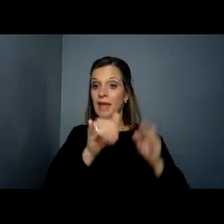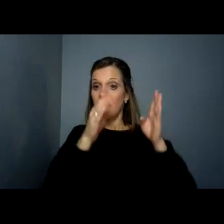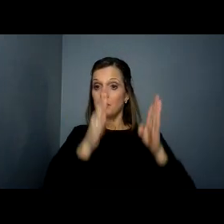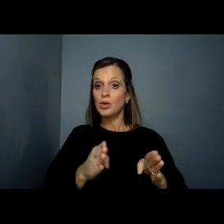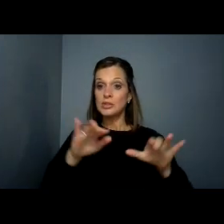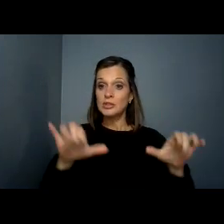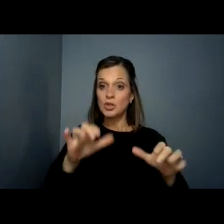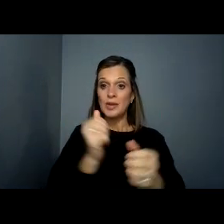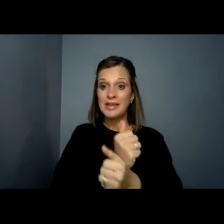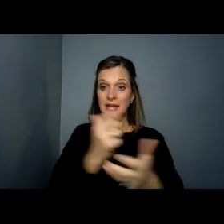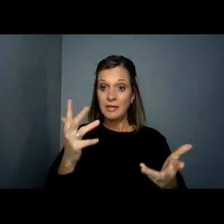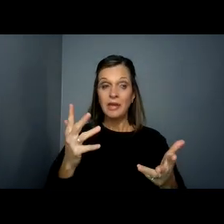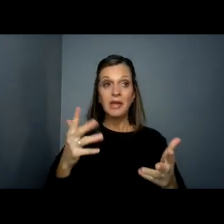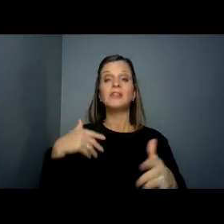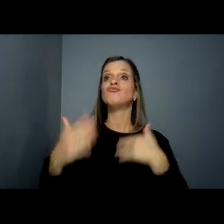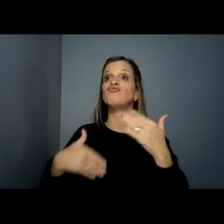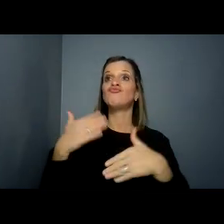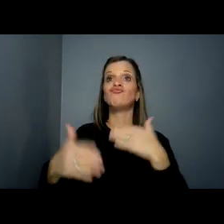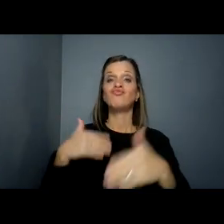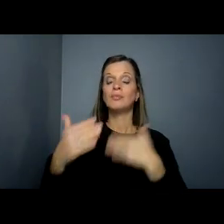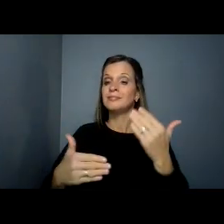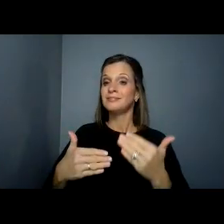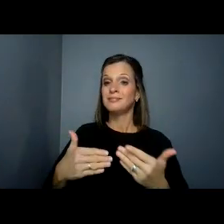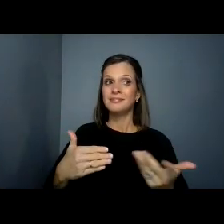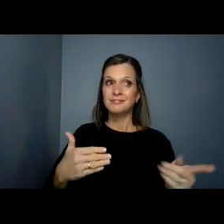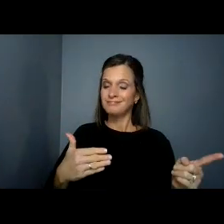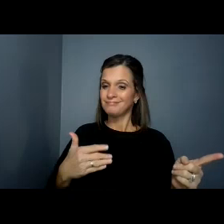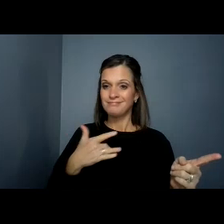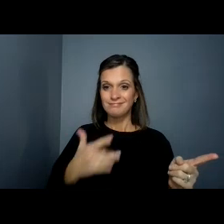it's always just can't understand, can't understand, can't understand.